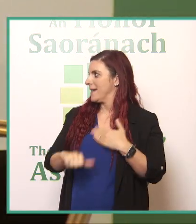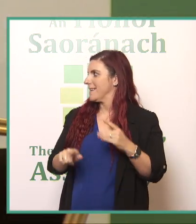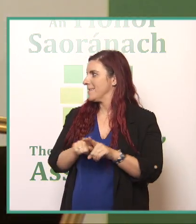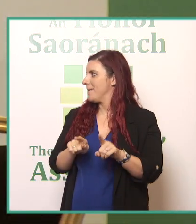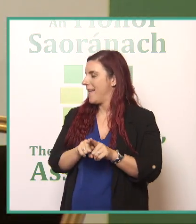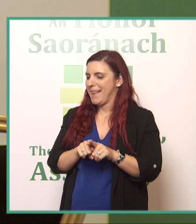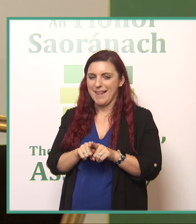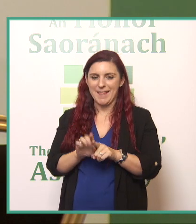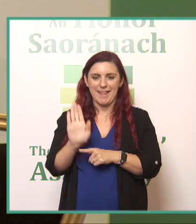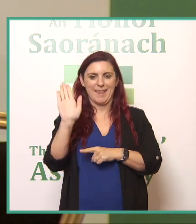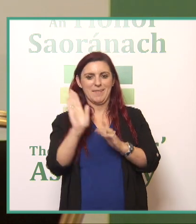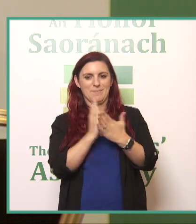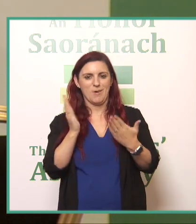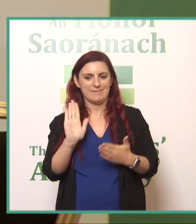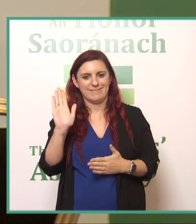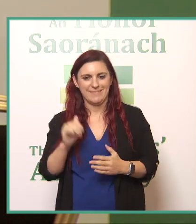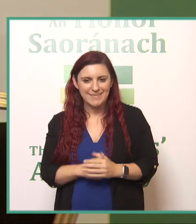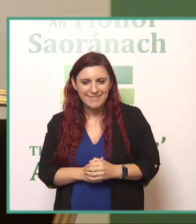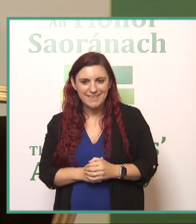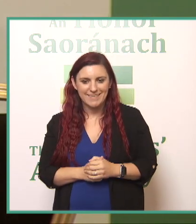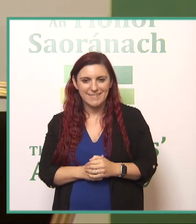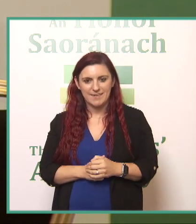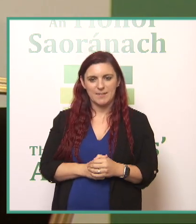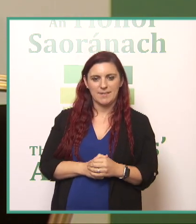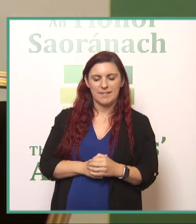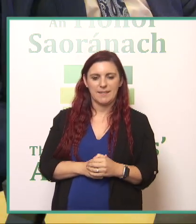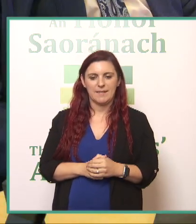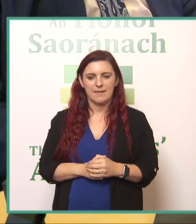to give that perspective because it is important to include that as well and thank you sincerely